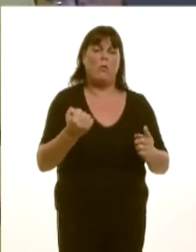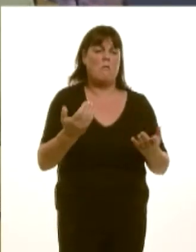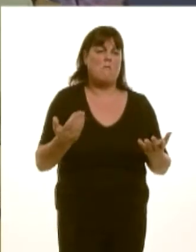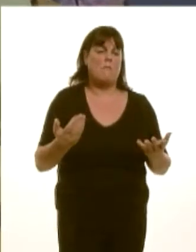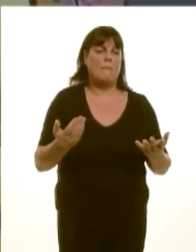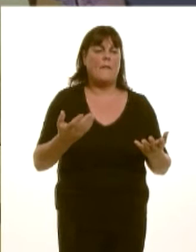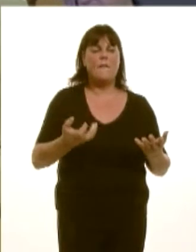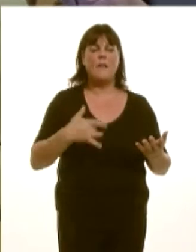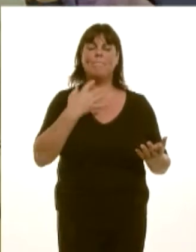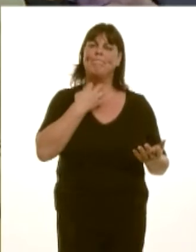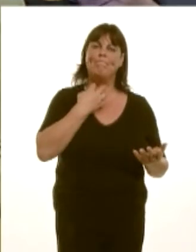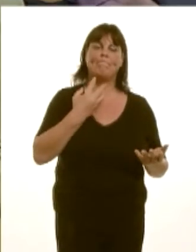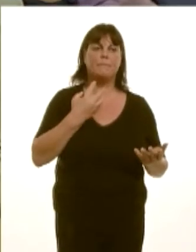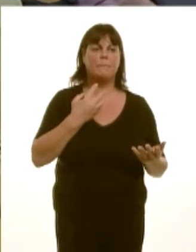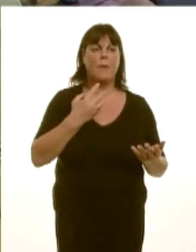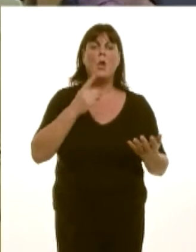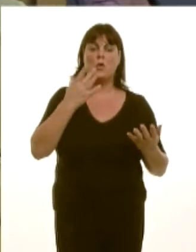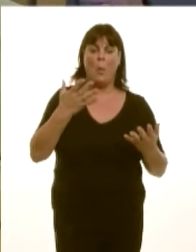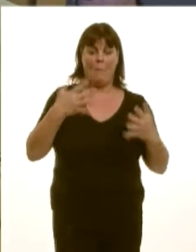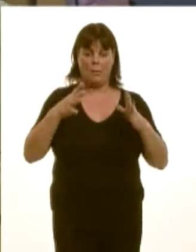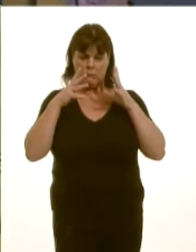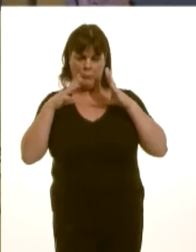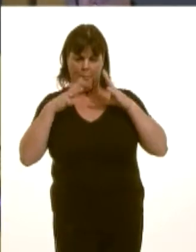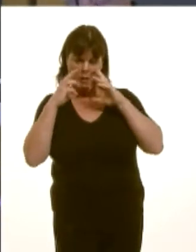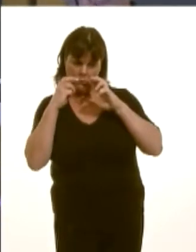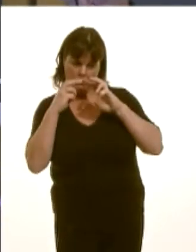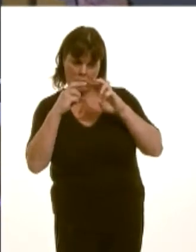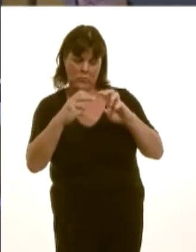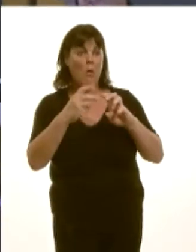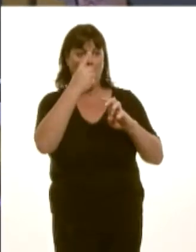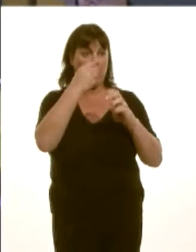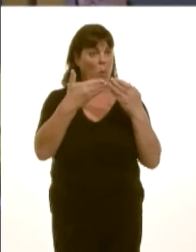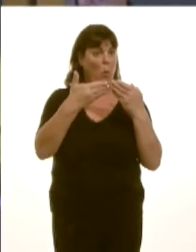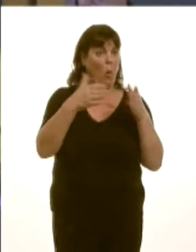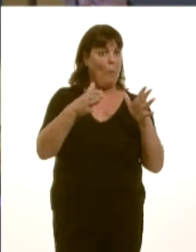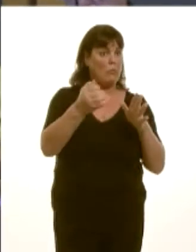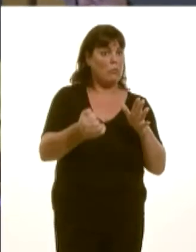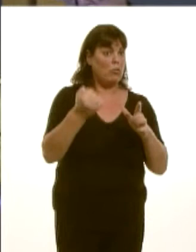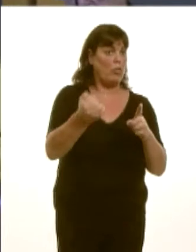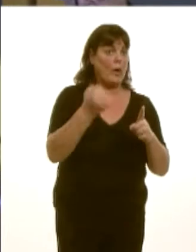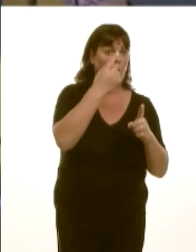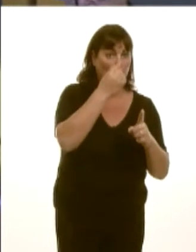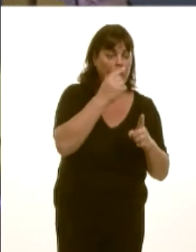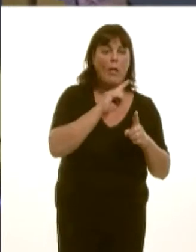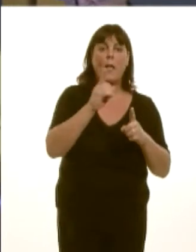While preparatory steps were taken by Ieuan Wyn Jones, his office term came to an end